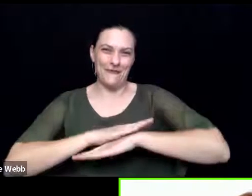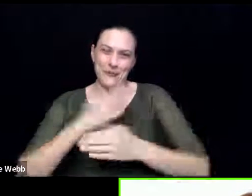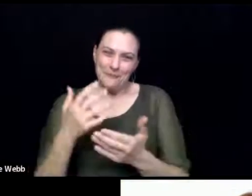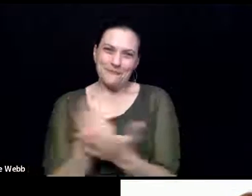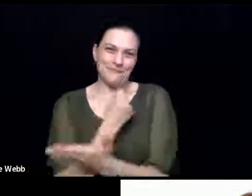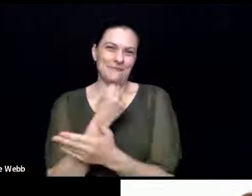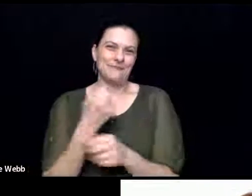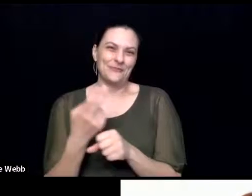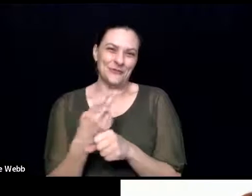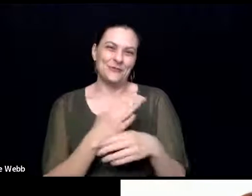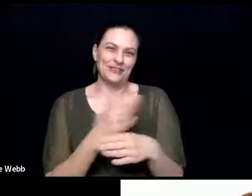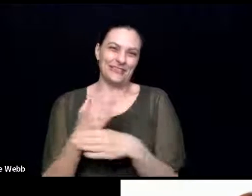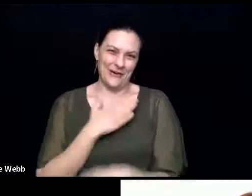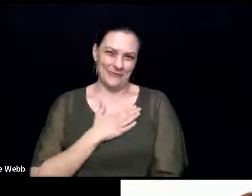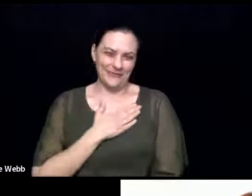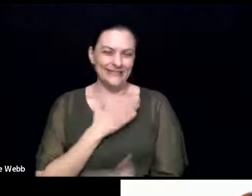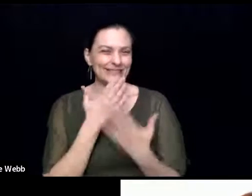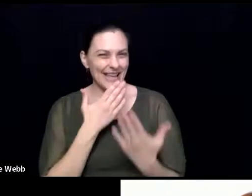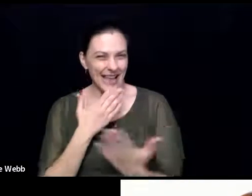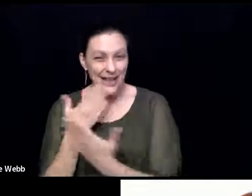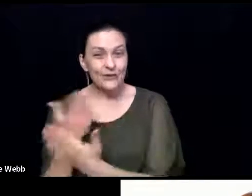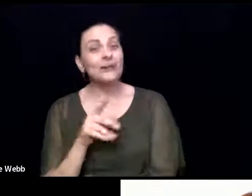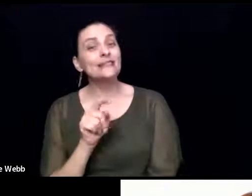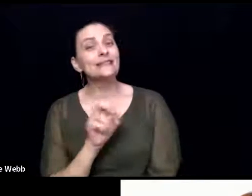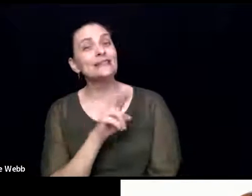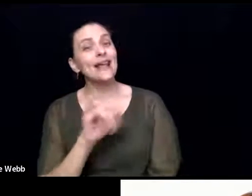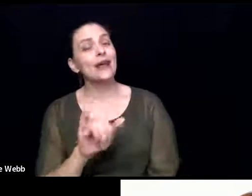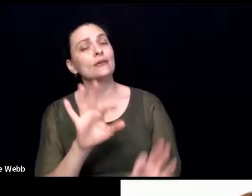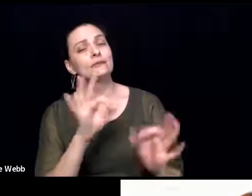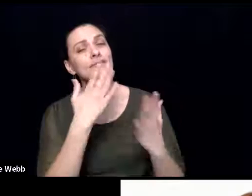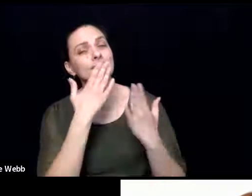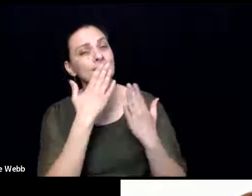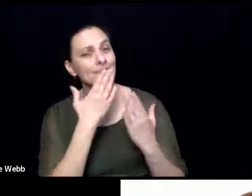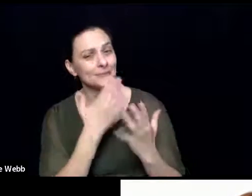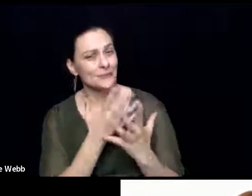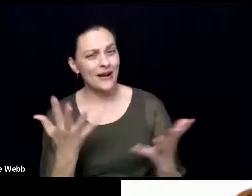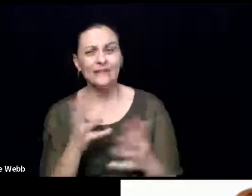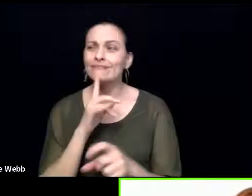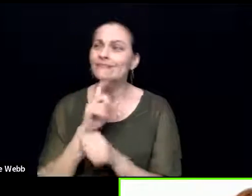my absolute pleasure. Love you guys and love the work you do. MELINDA EPLER: Likewise